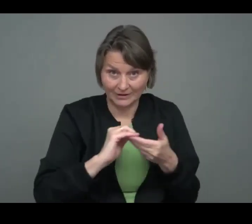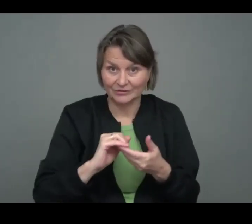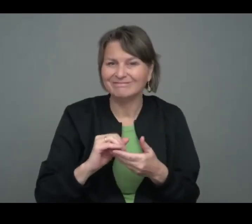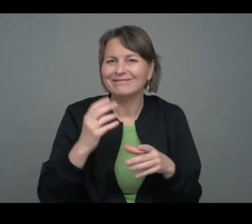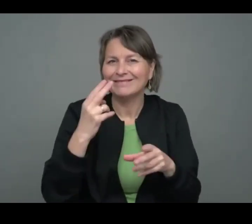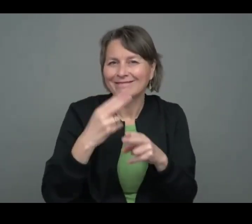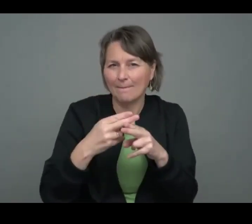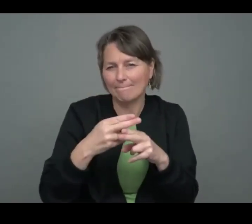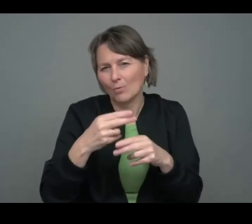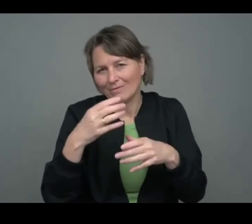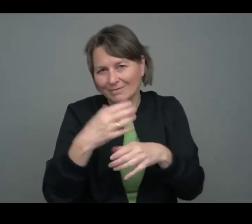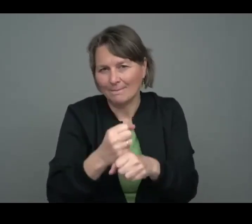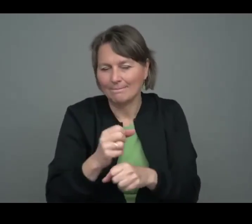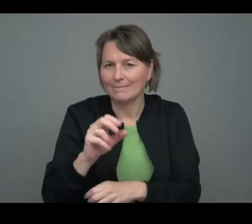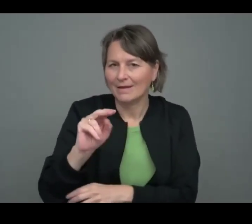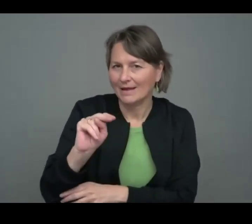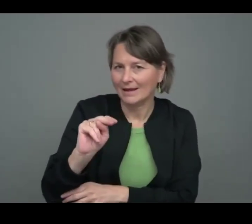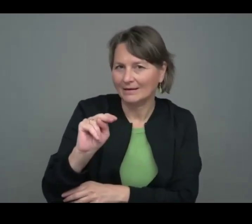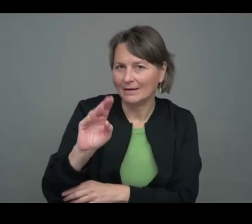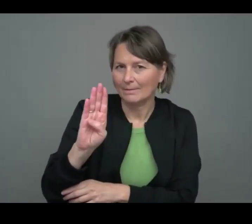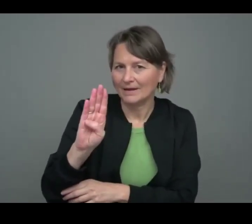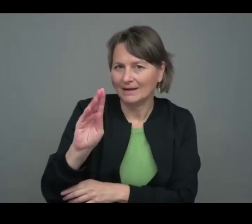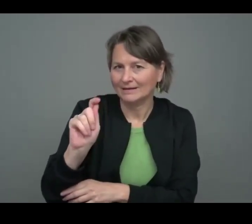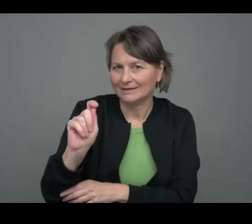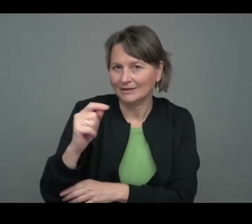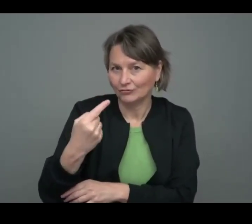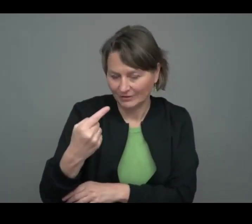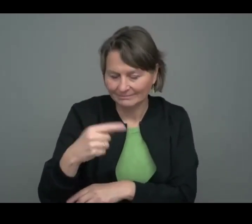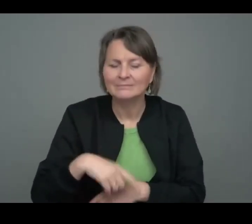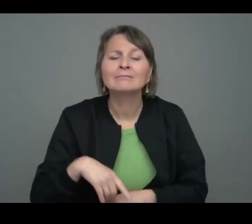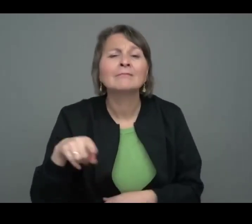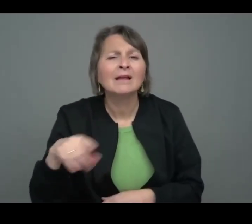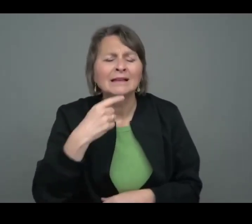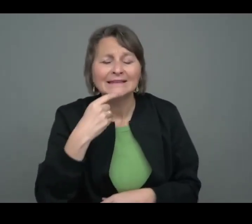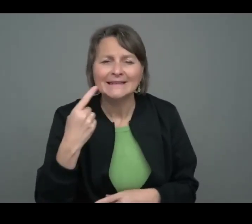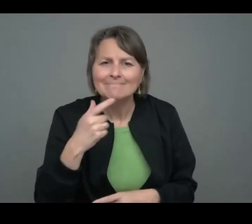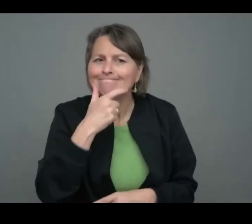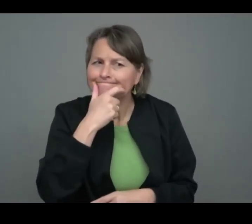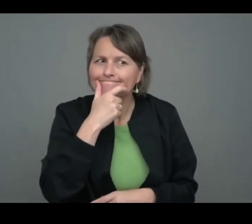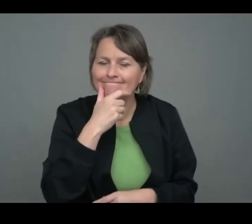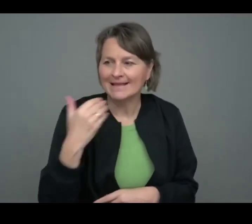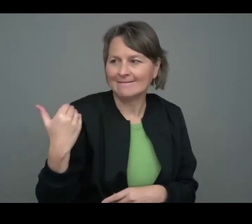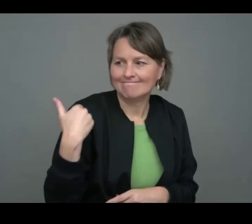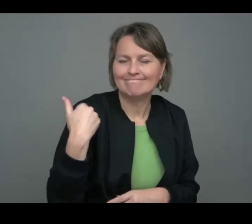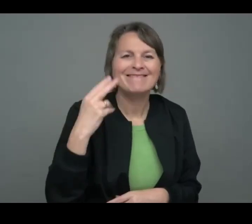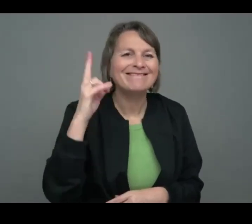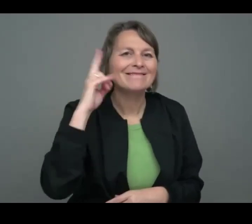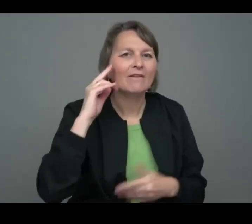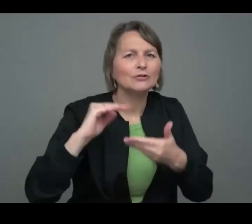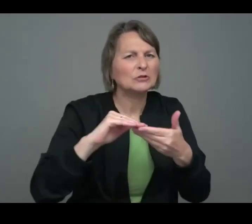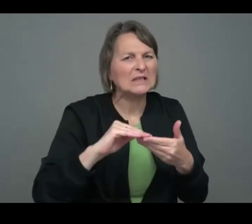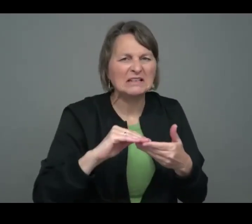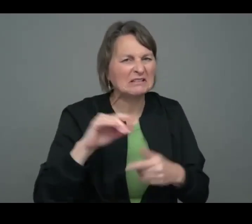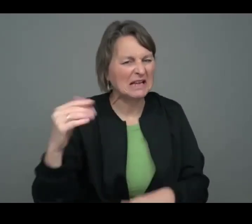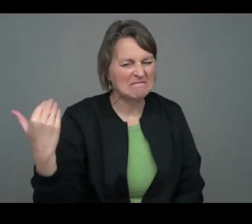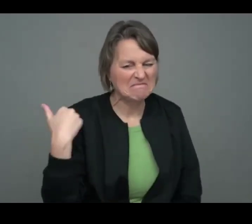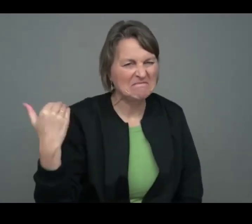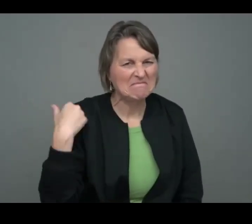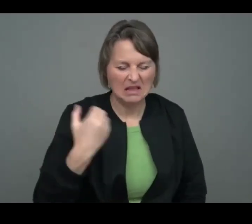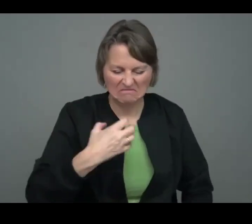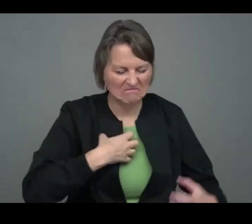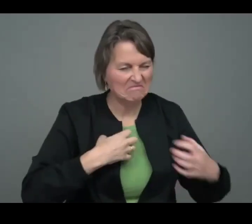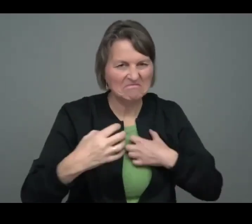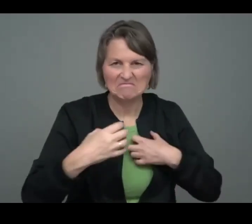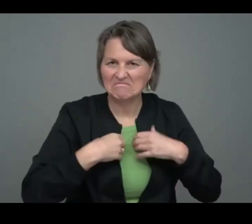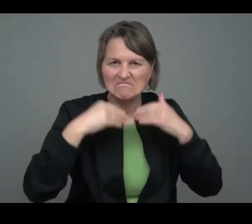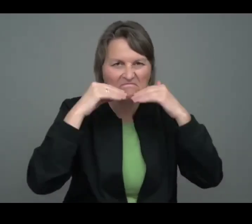We had the sign language interpreting community in the Netherlands and we were approached